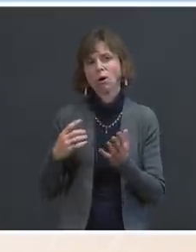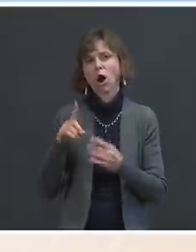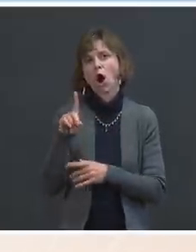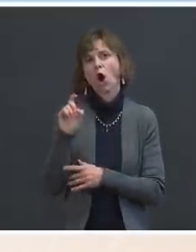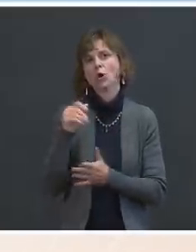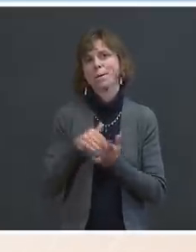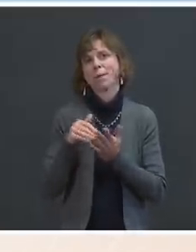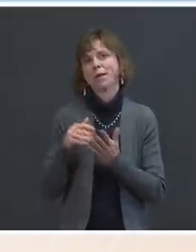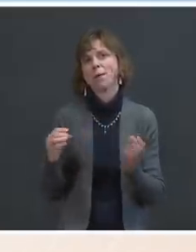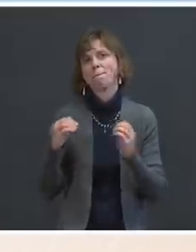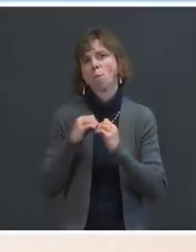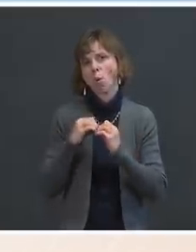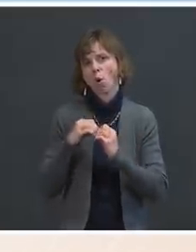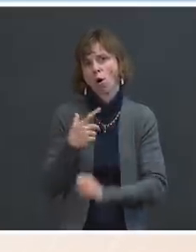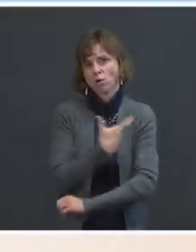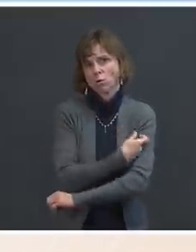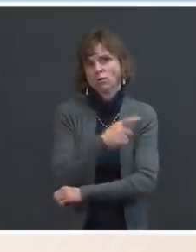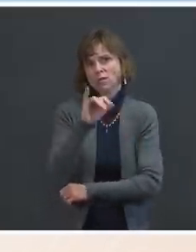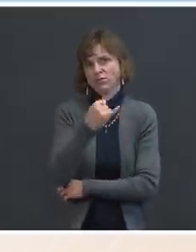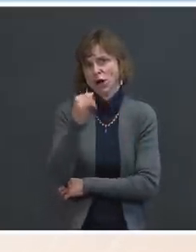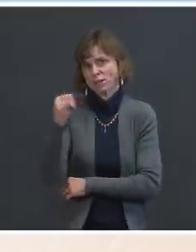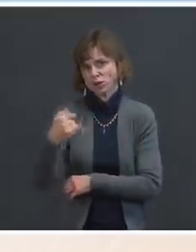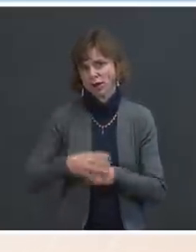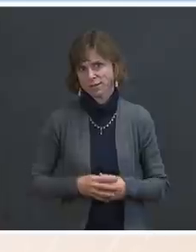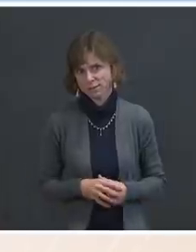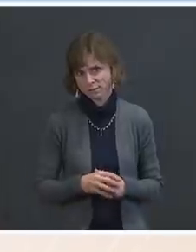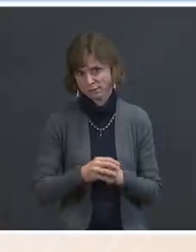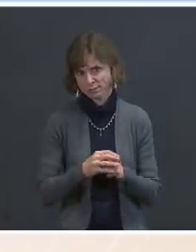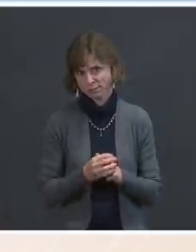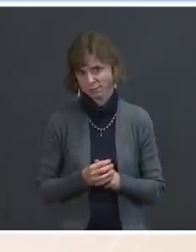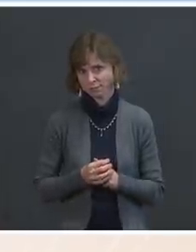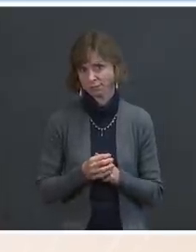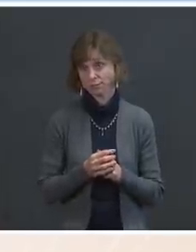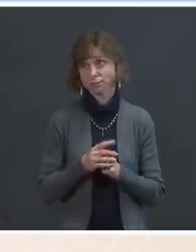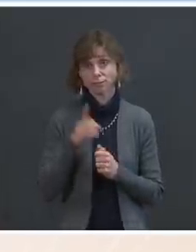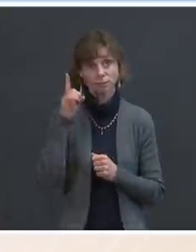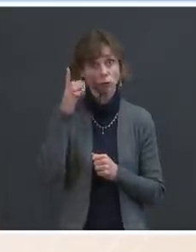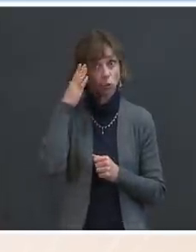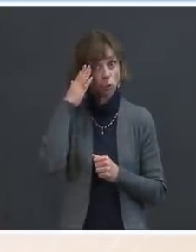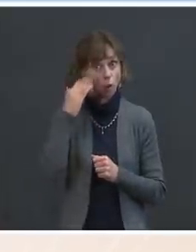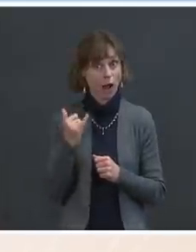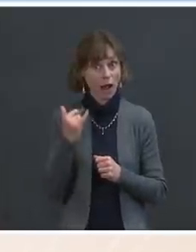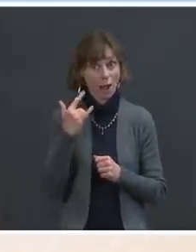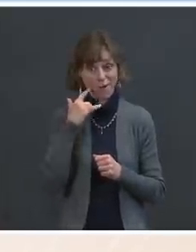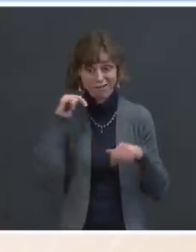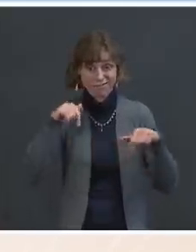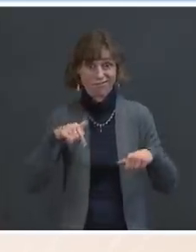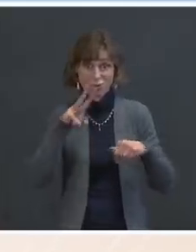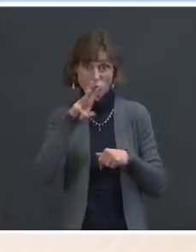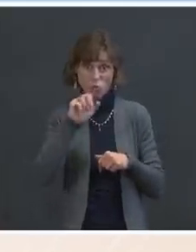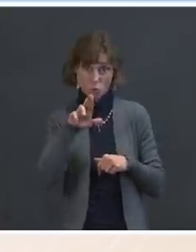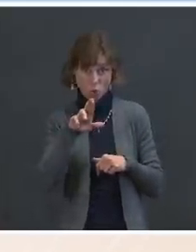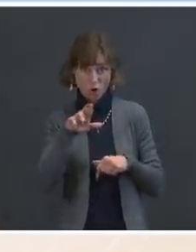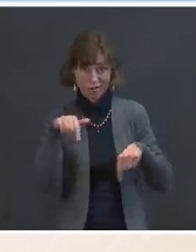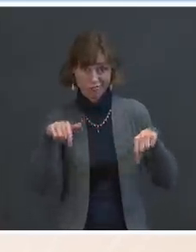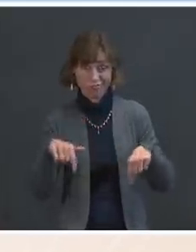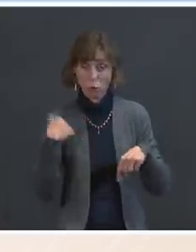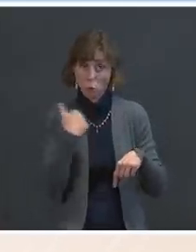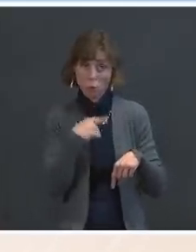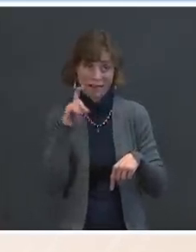of the Johnson & Johnson vaccine. He's doing this because, in a wartime effort, which is what we consider this, we need maximum flexibility.